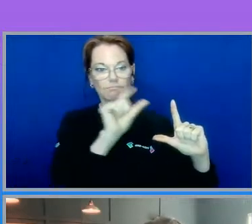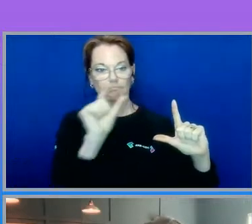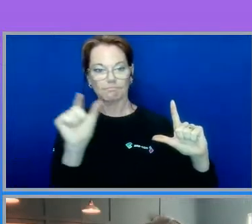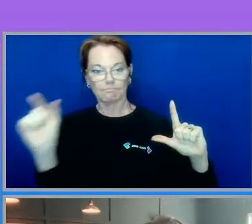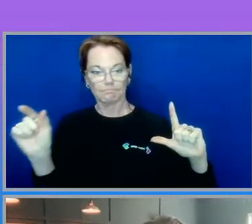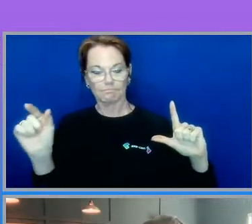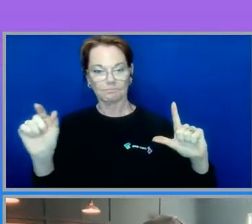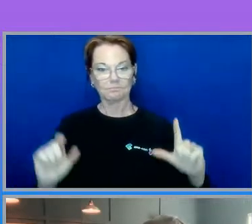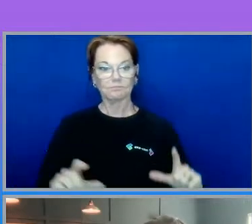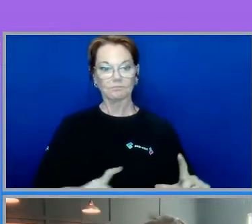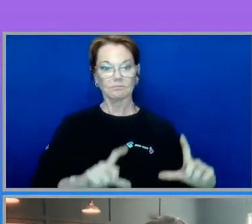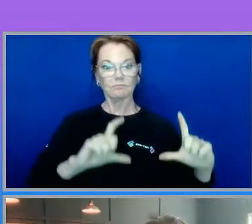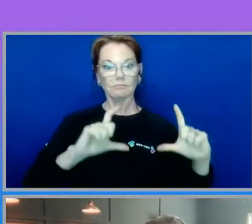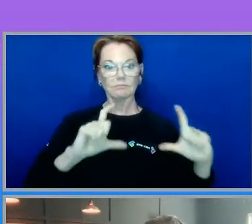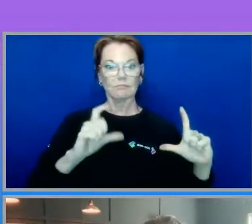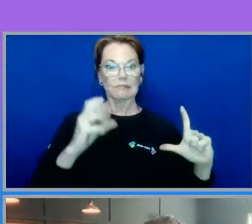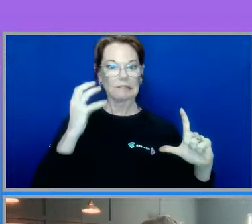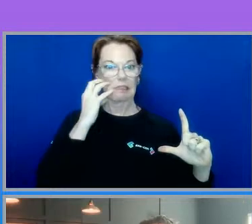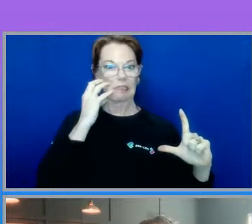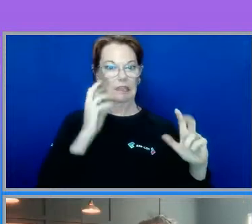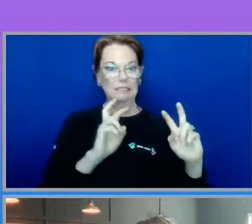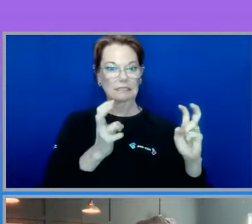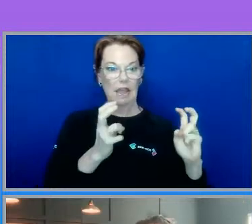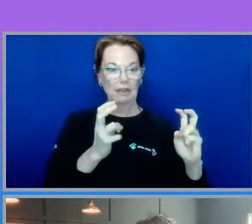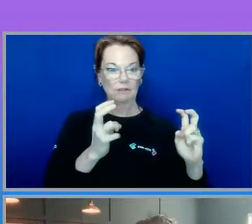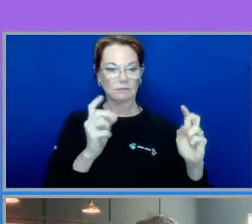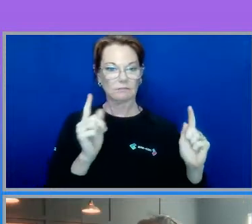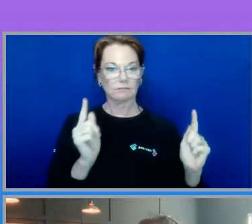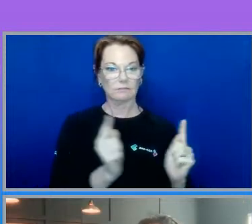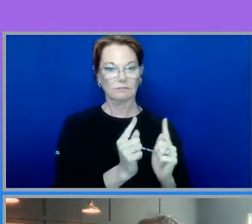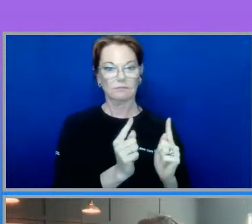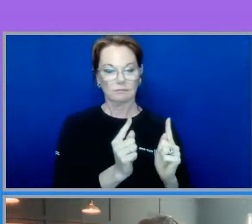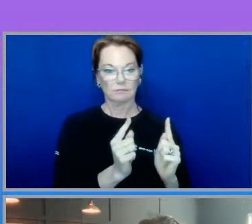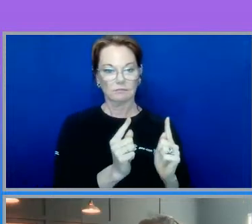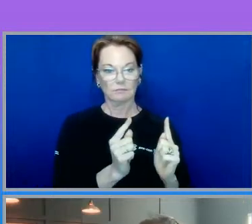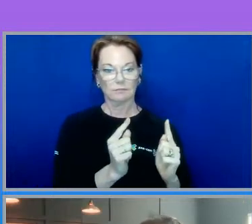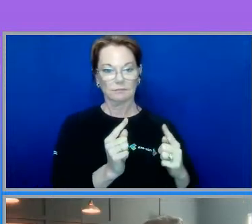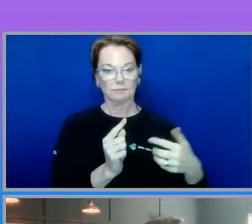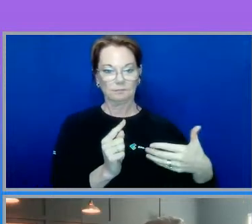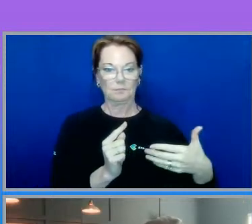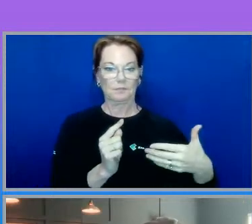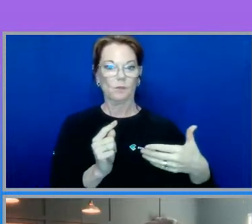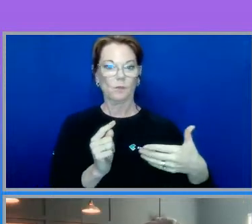also a hero with a large title, a subtitle two, and an image of